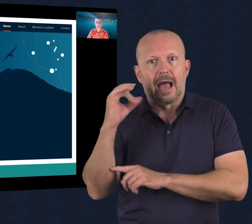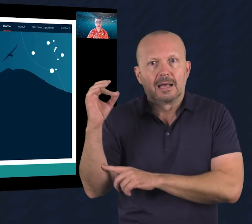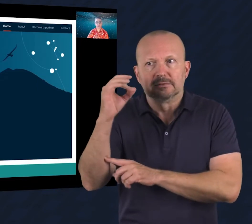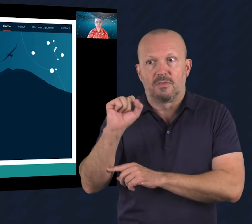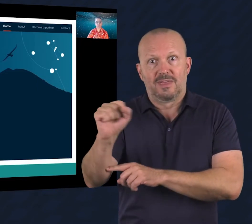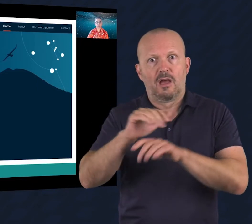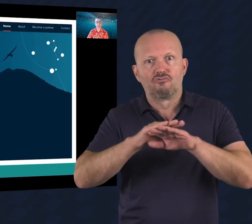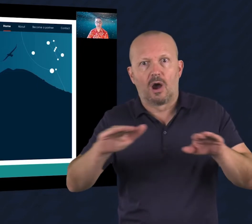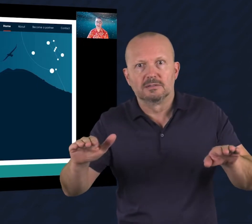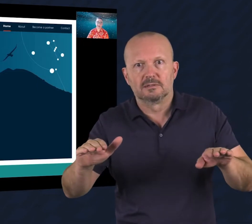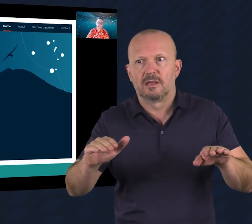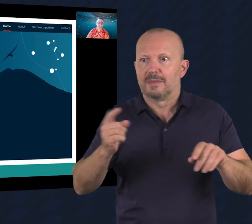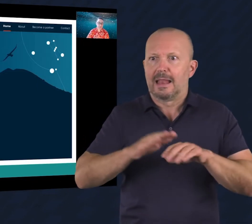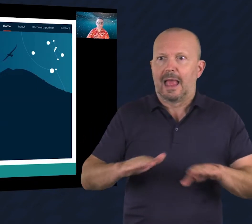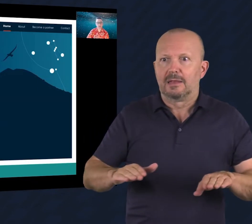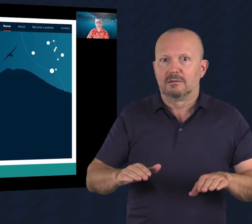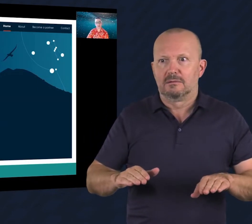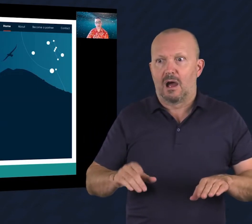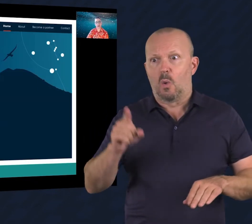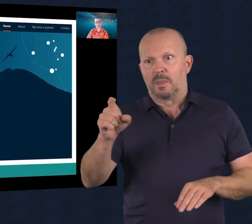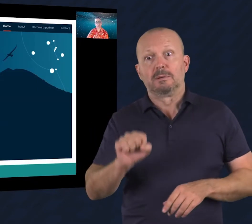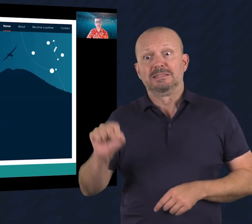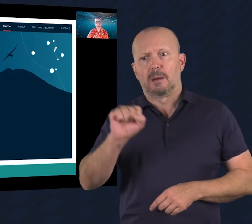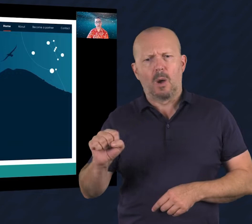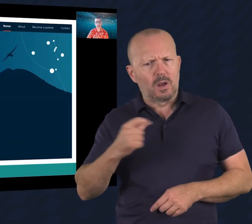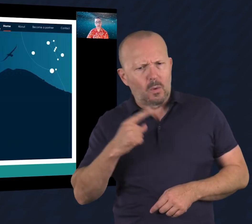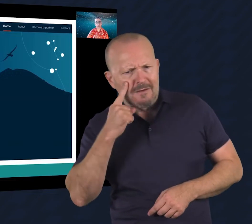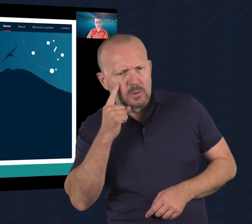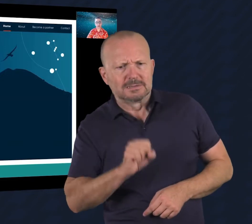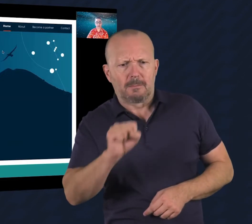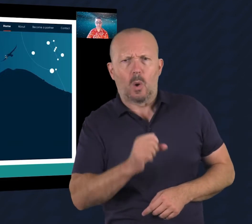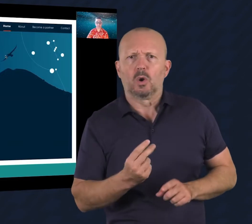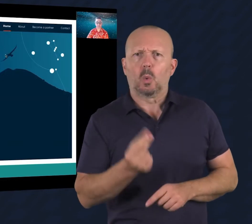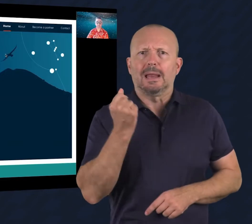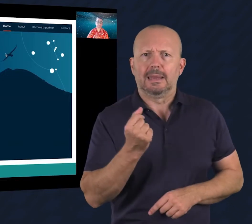We wanted users to think, I'm Samoan, show me the Samoa stuff, and get to it quickly.